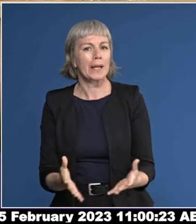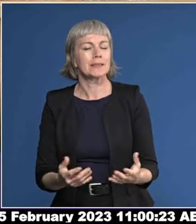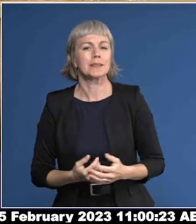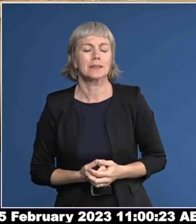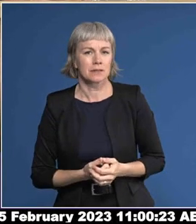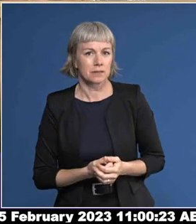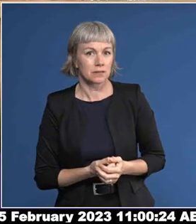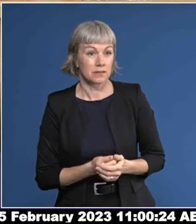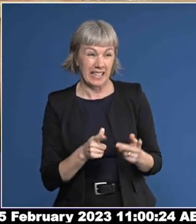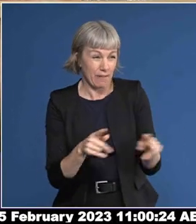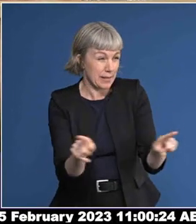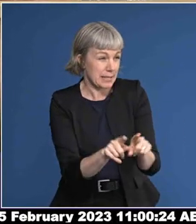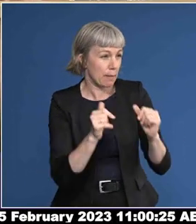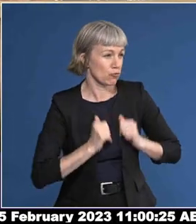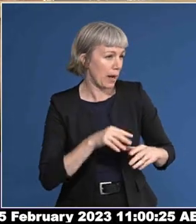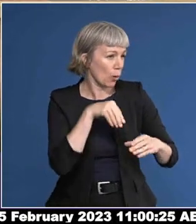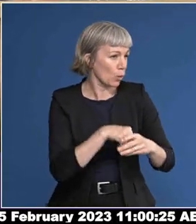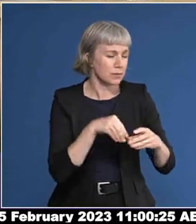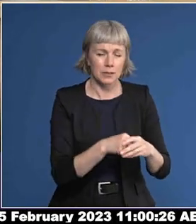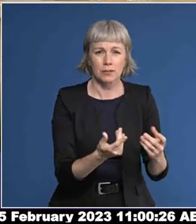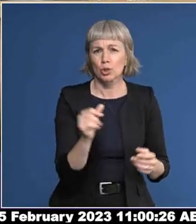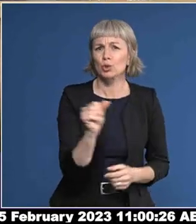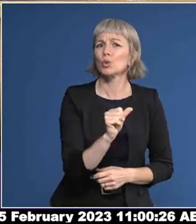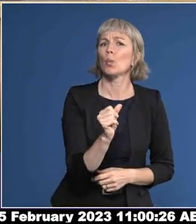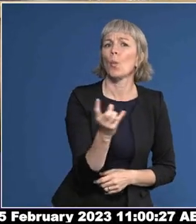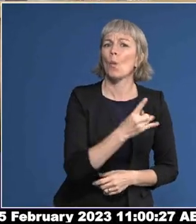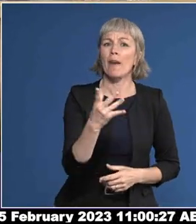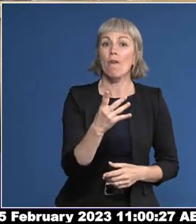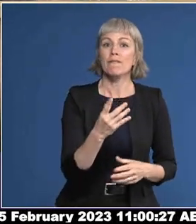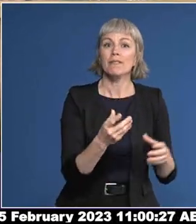resources. MS EASTMAN: Do you want to say anything in response to that? Yes, I do.